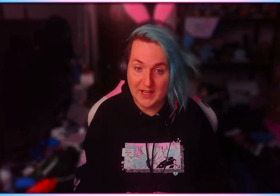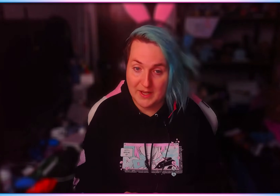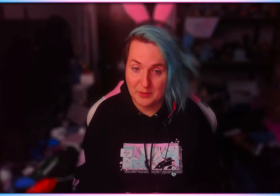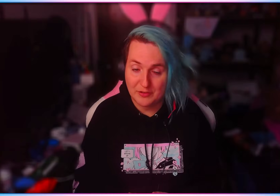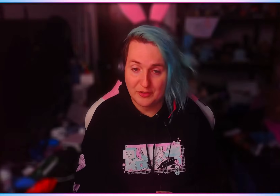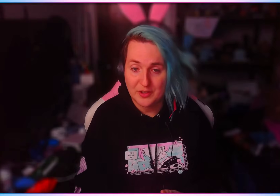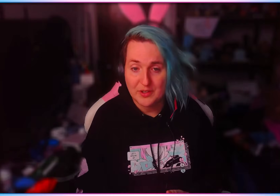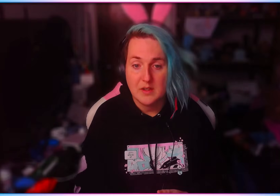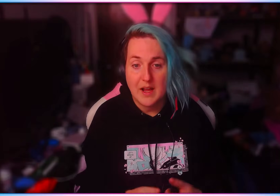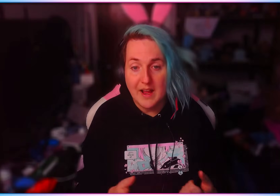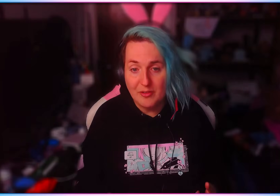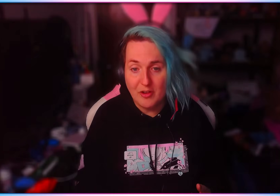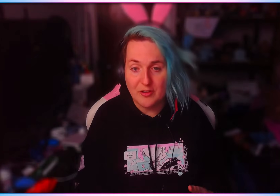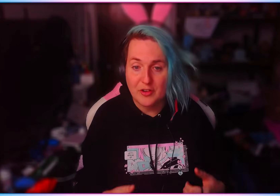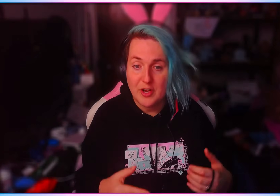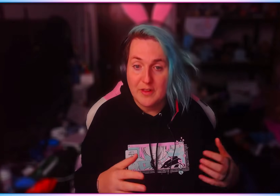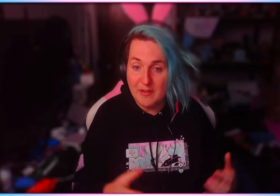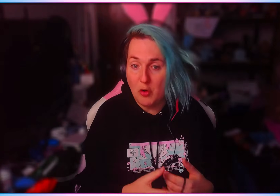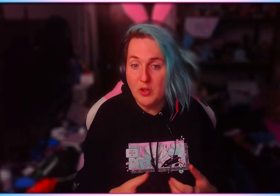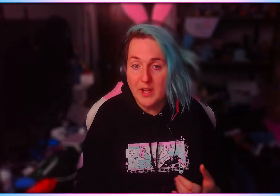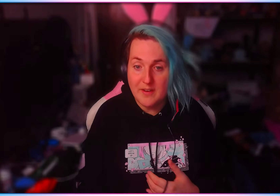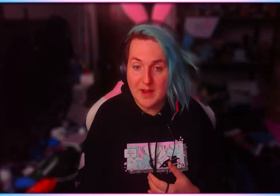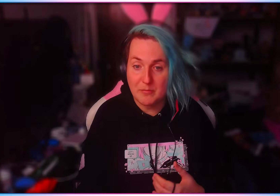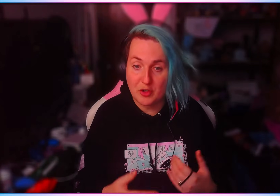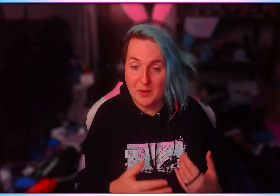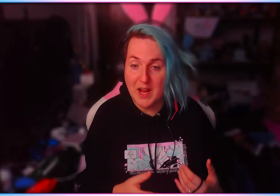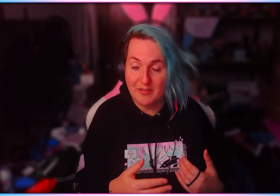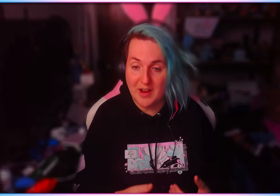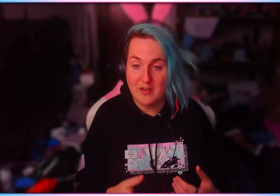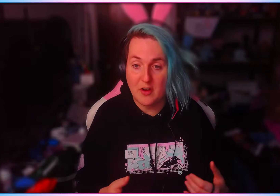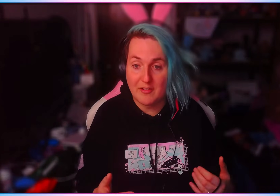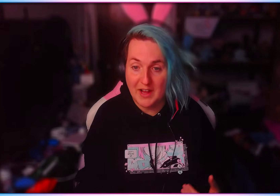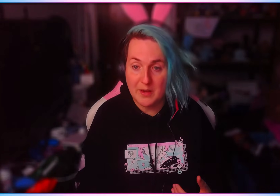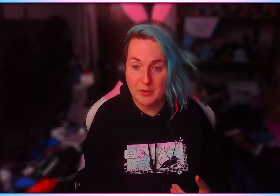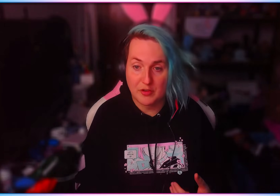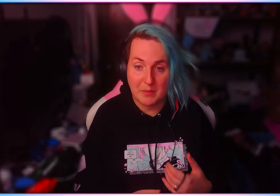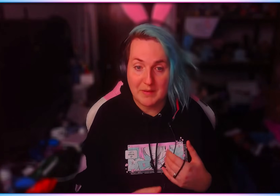Language. As such, this online attempt to create standardised language around